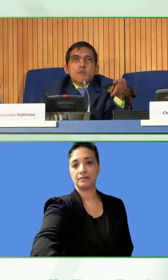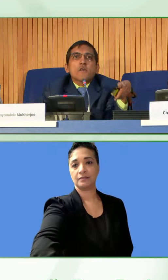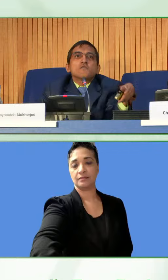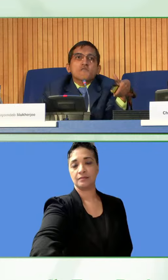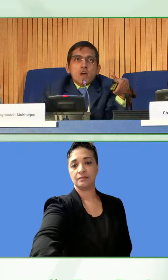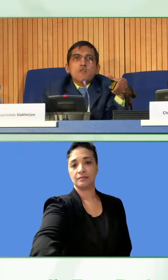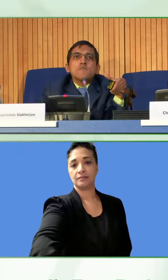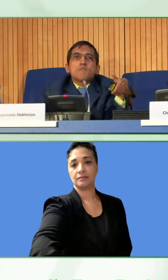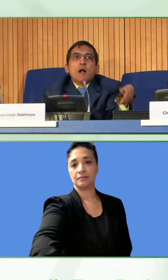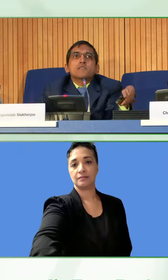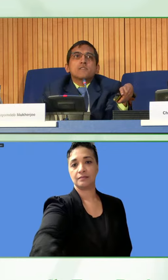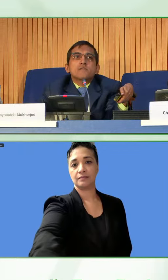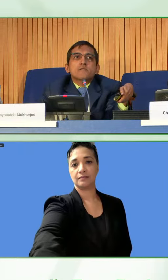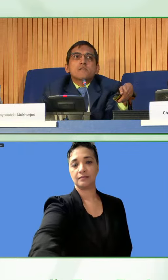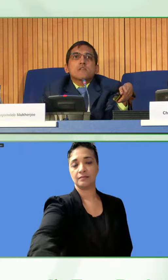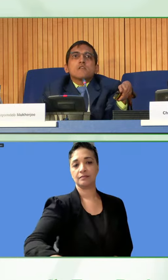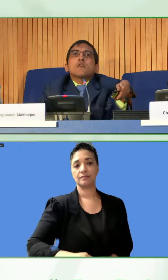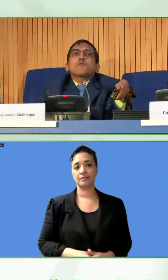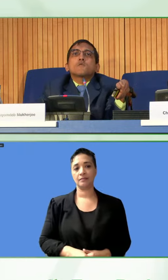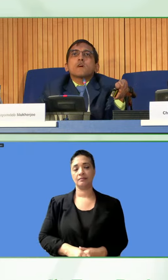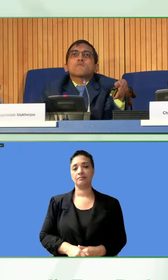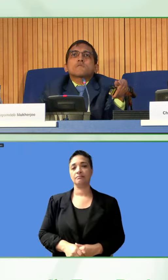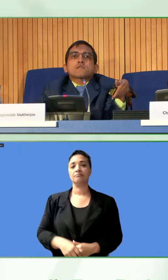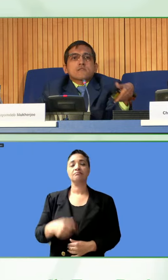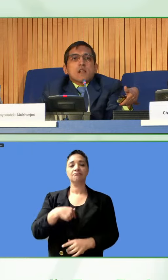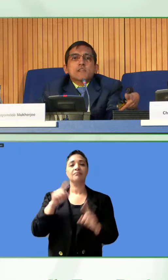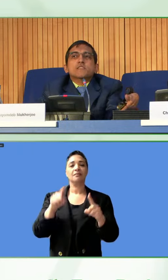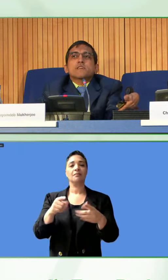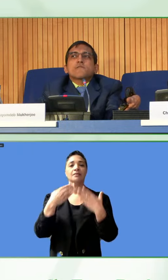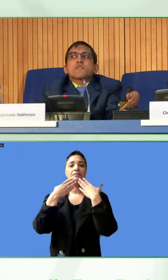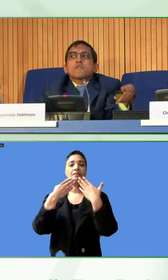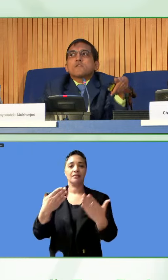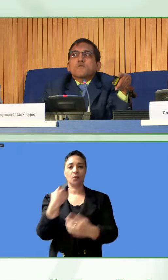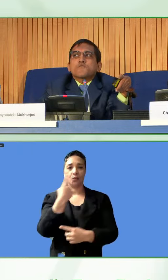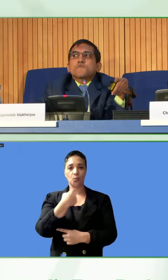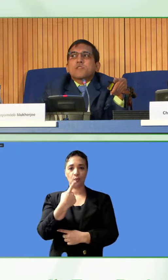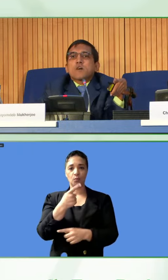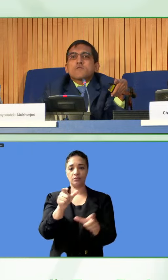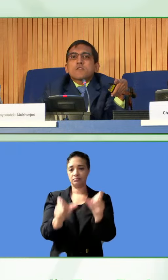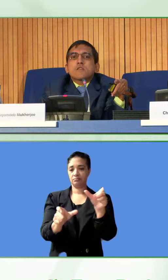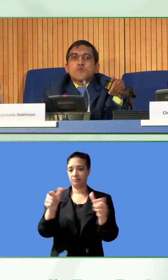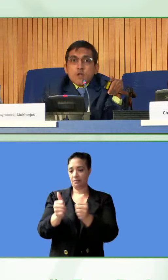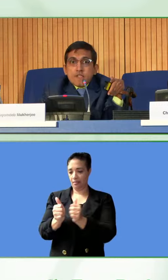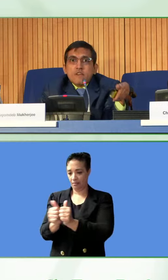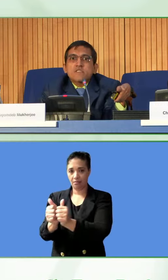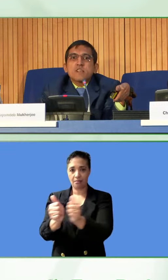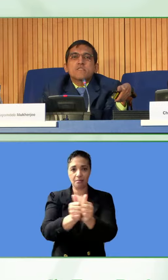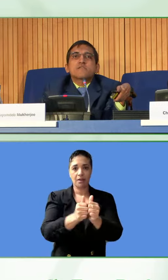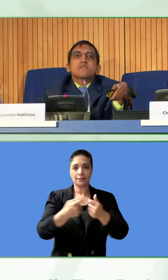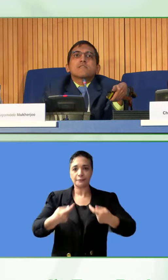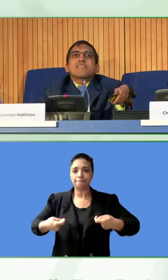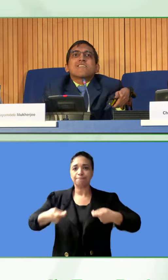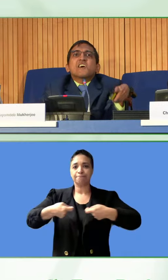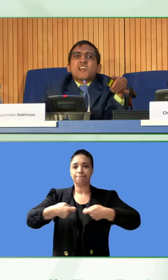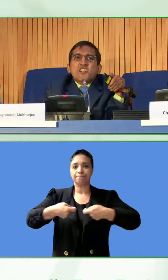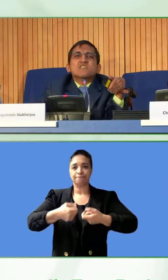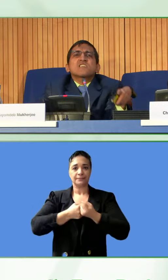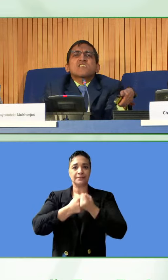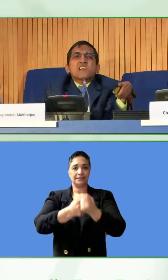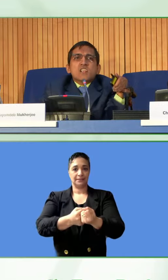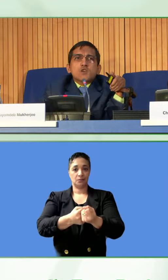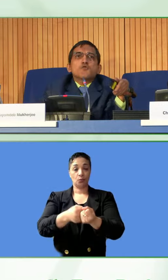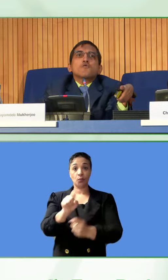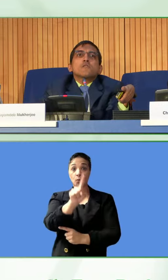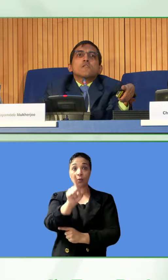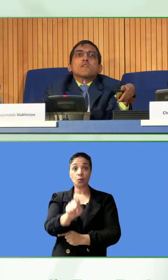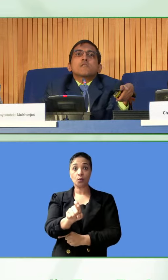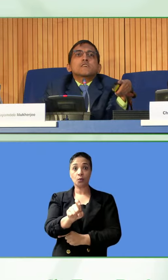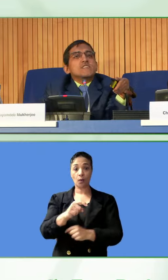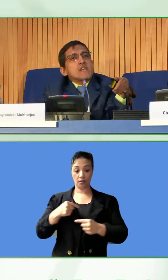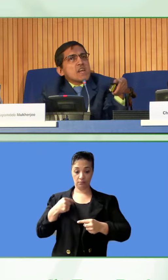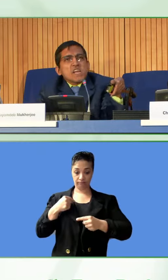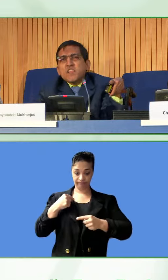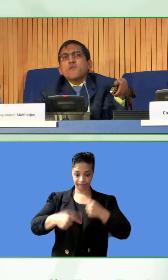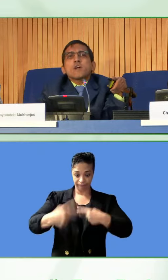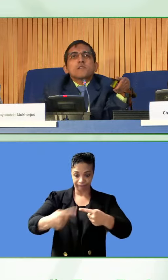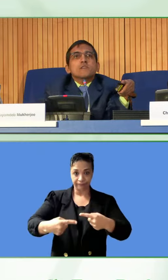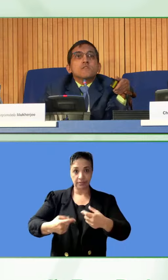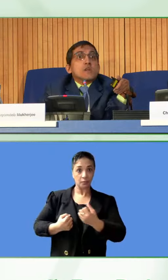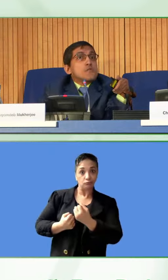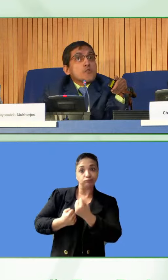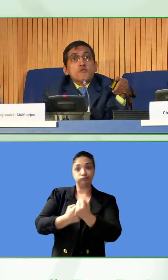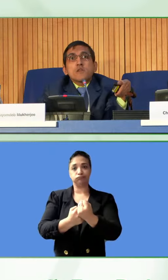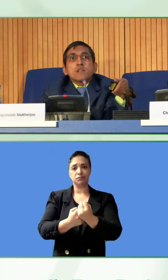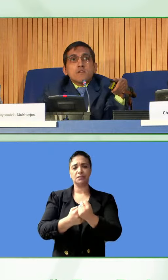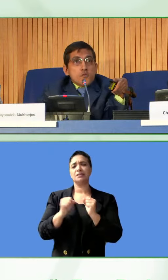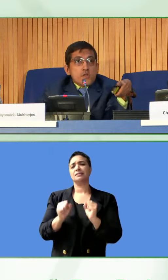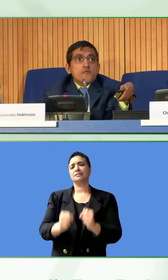Because without partners, without the collective, nothing can grow, anywhere, not only in the